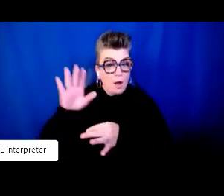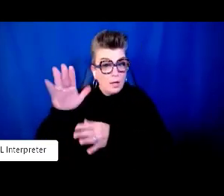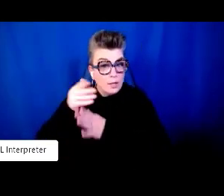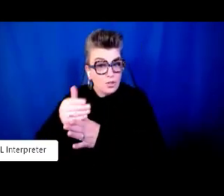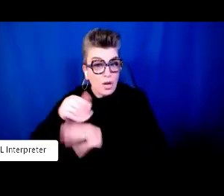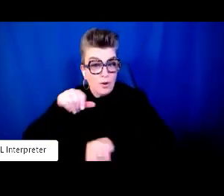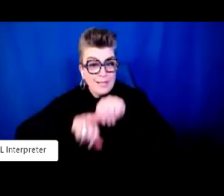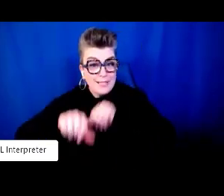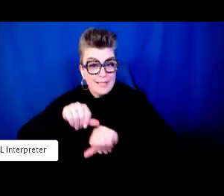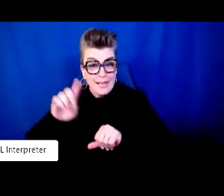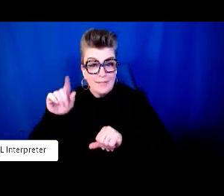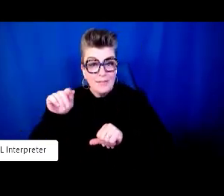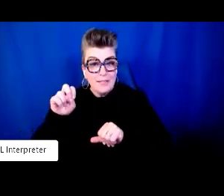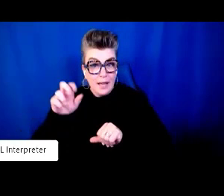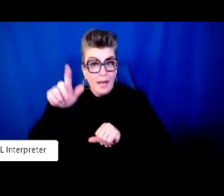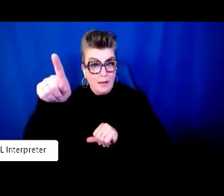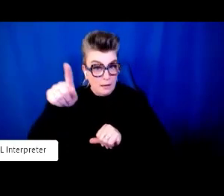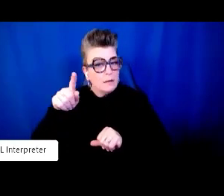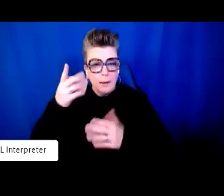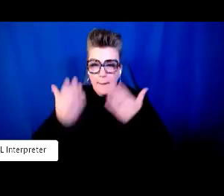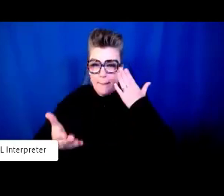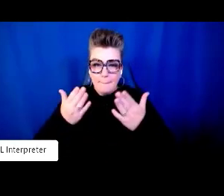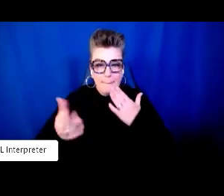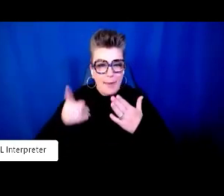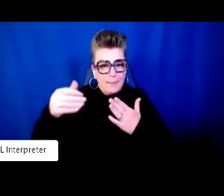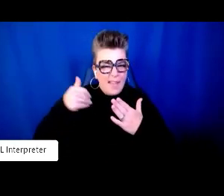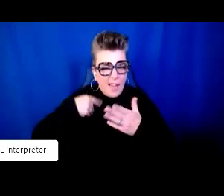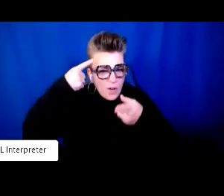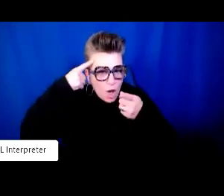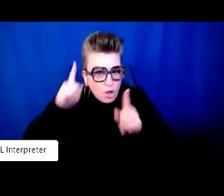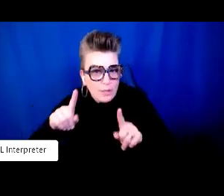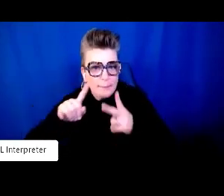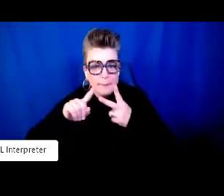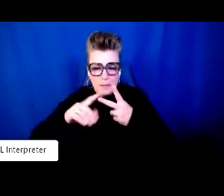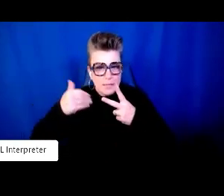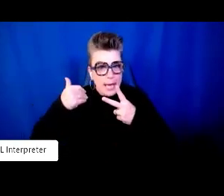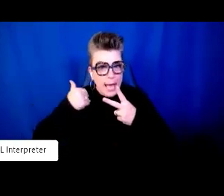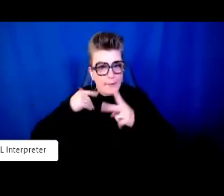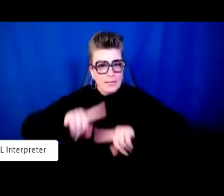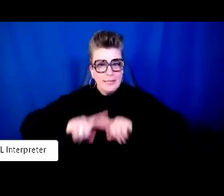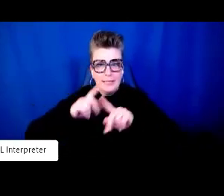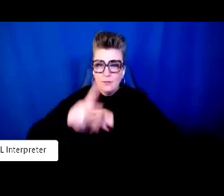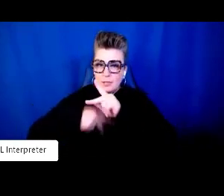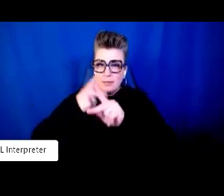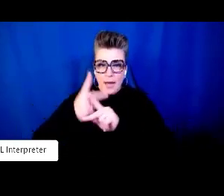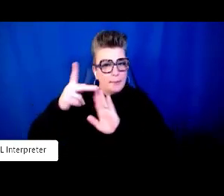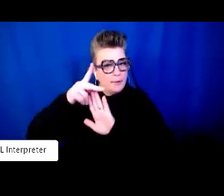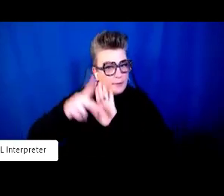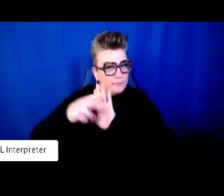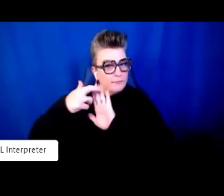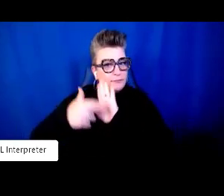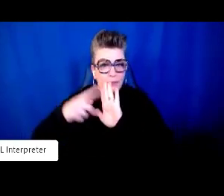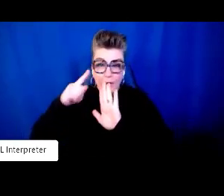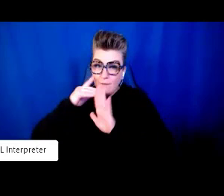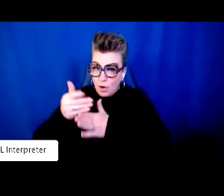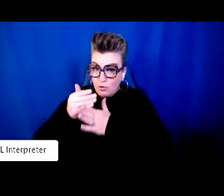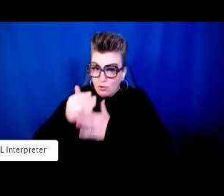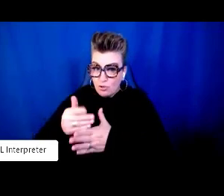regulations, policies, and agreements that may govern the sharing of data. Researchers should make efforts to safeguard